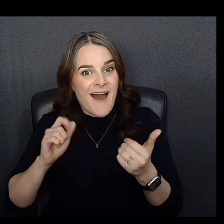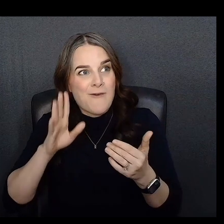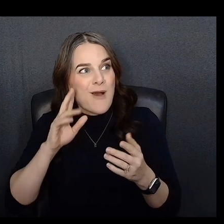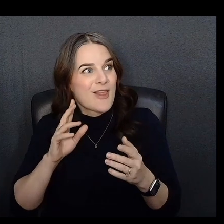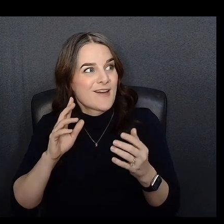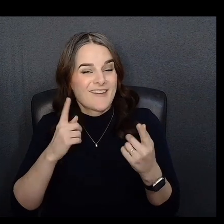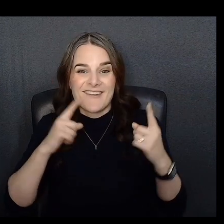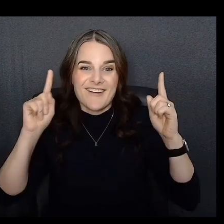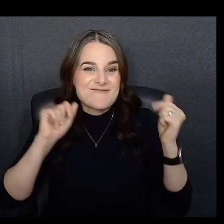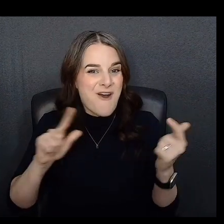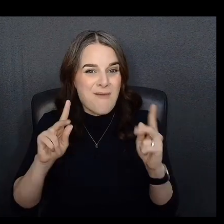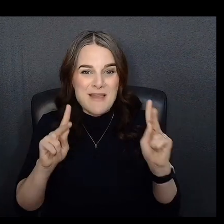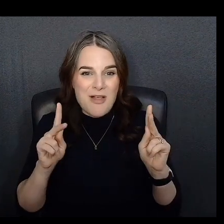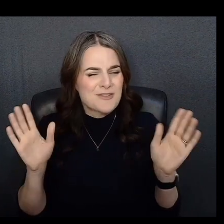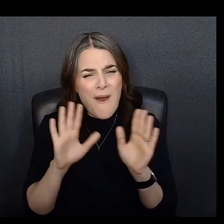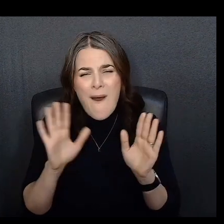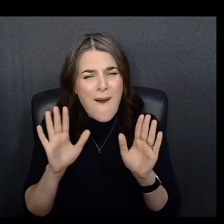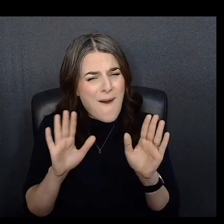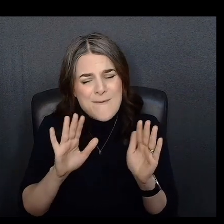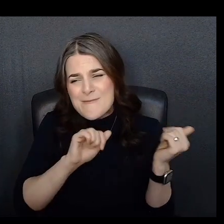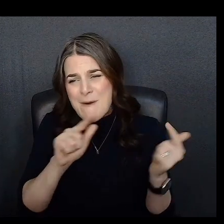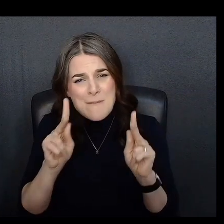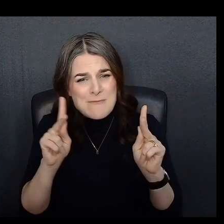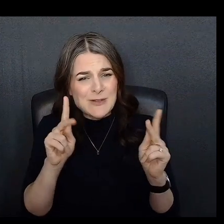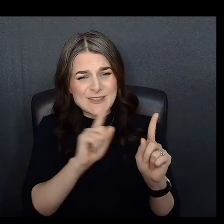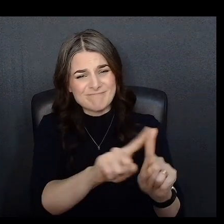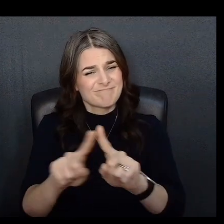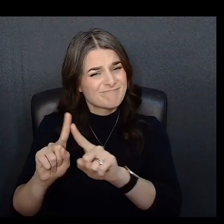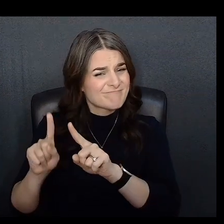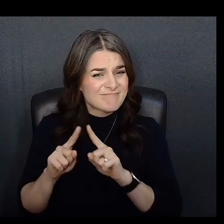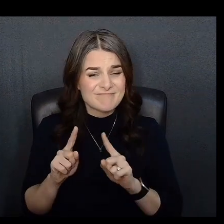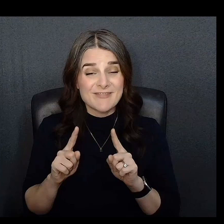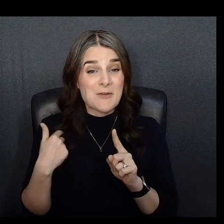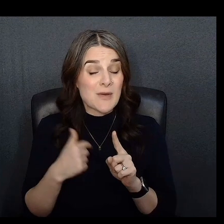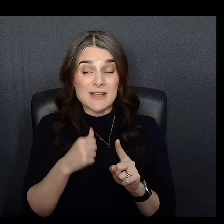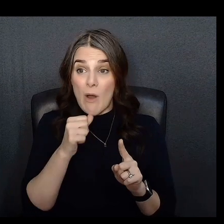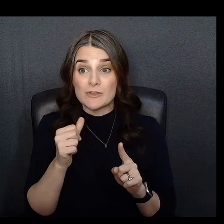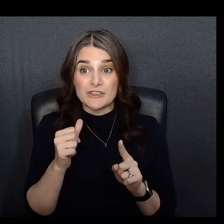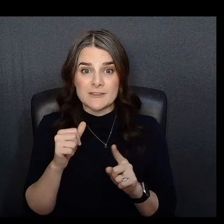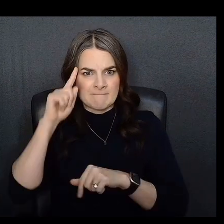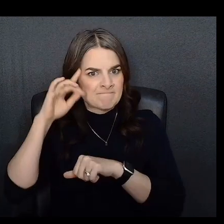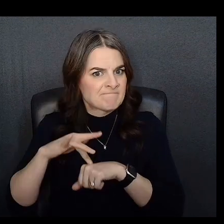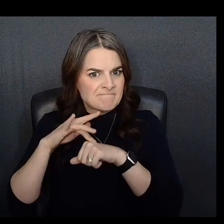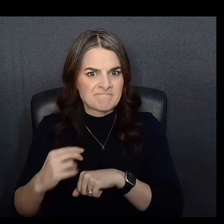Everyone's different, and we never just stick with something. If we're a speech therapist or a teacher,